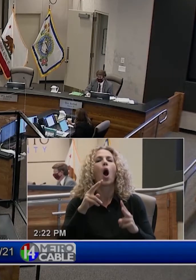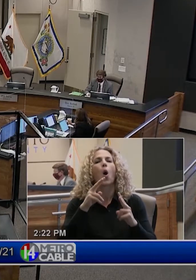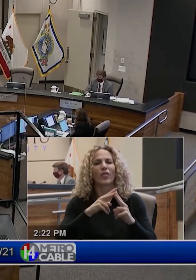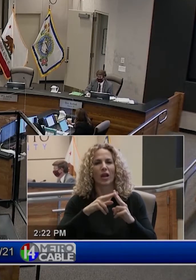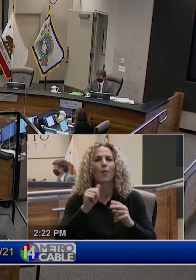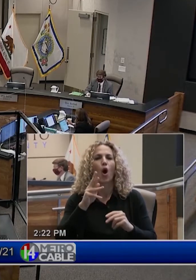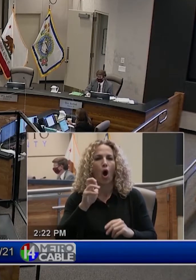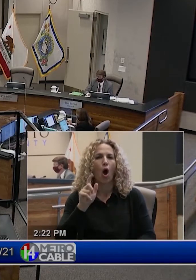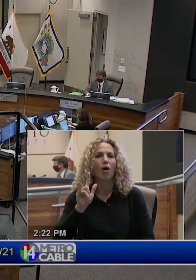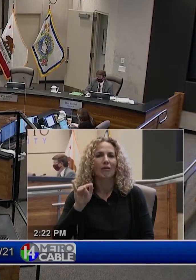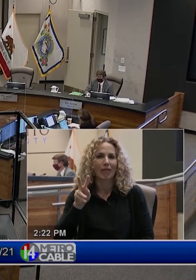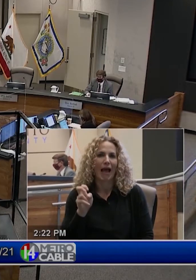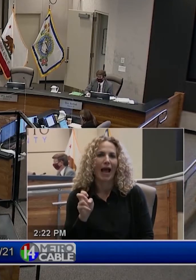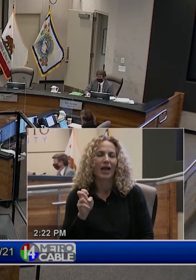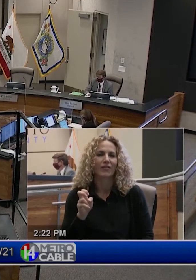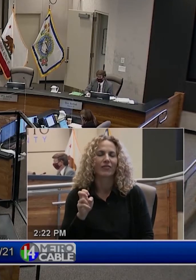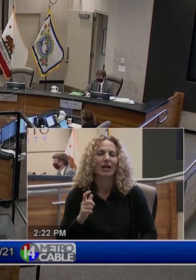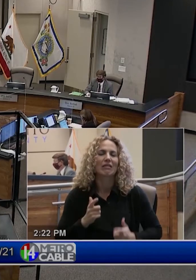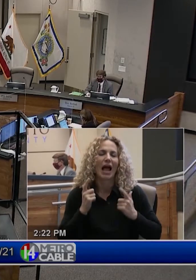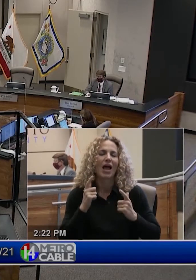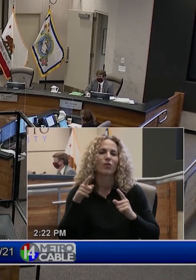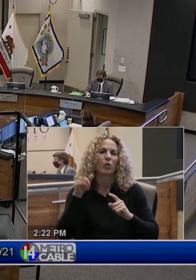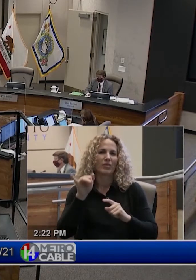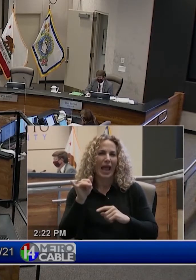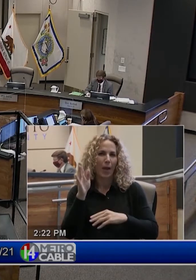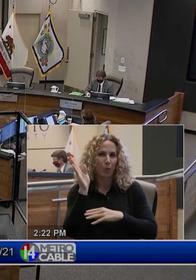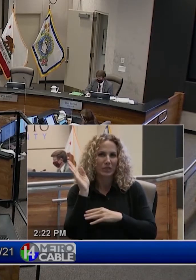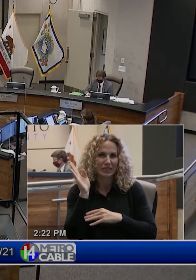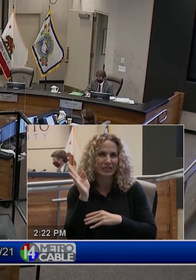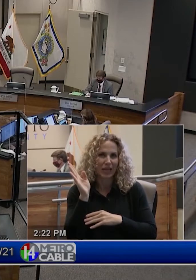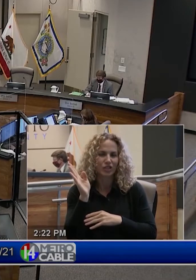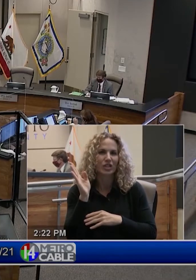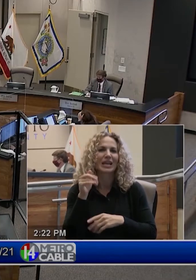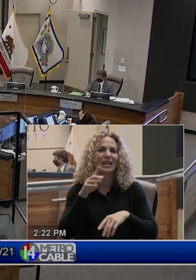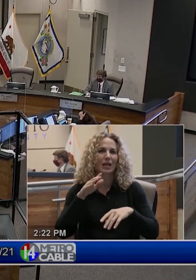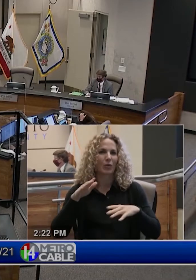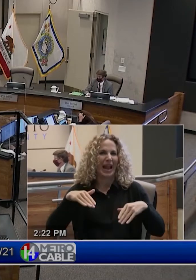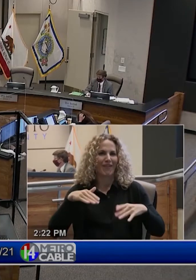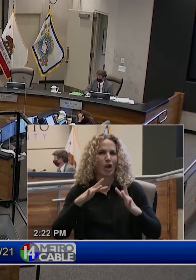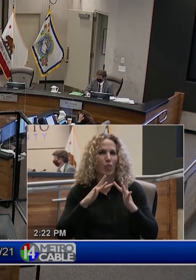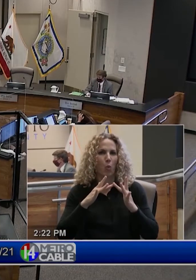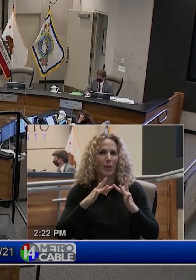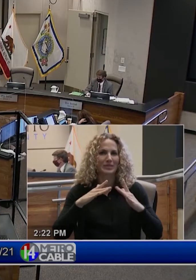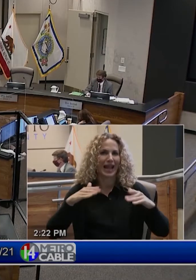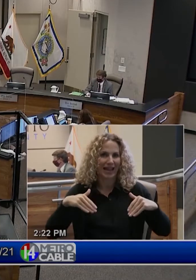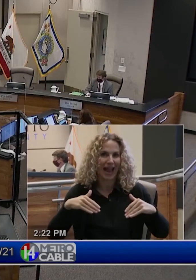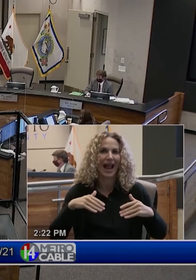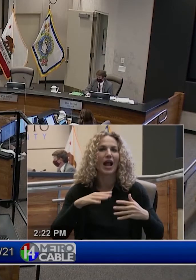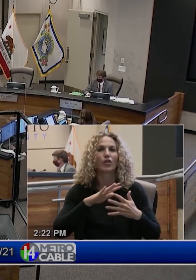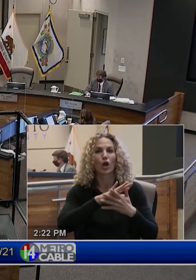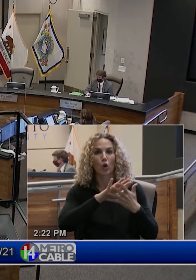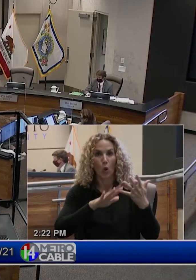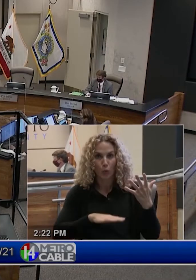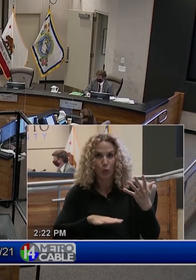MORNING IS THERE WASN'T TIME TO DATE THE PRESENTATION AND GET DATE THE PRESENTATION AND GET THEM ON THE WEBSITE, YET.